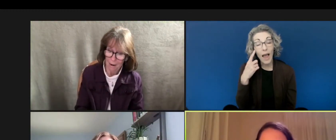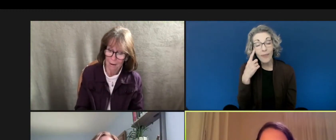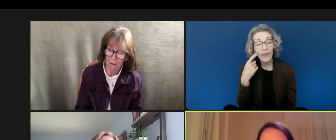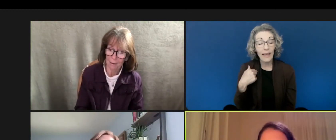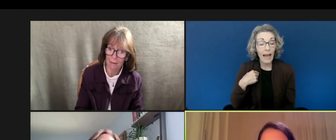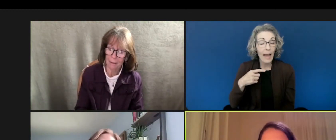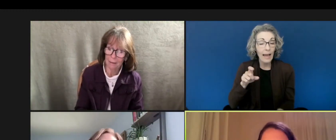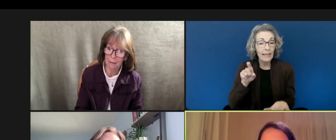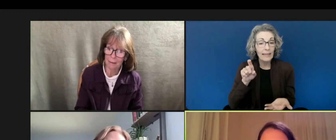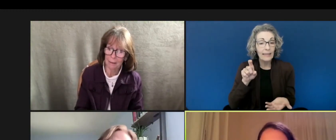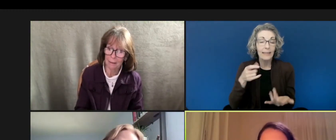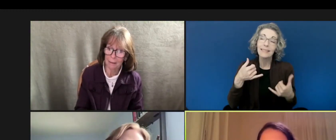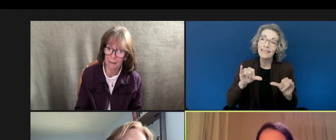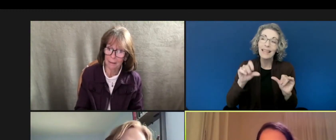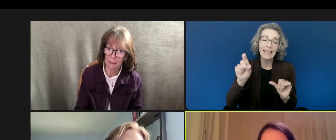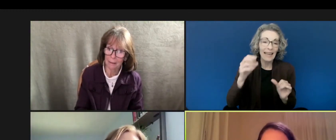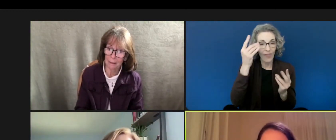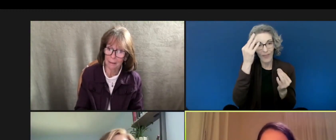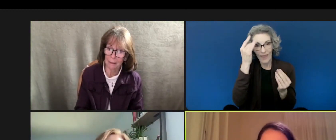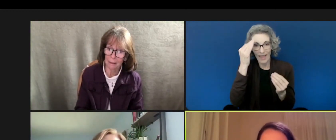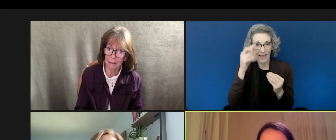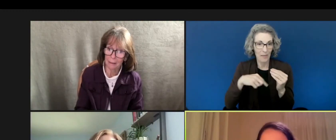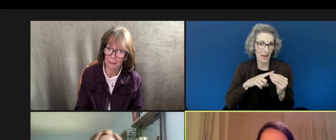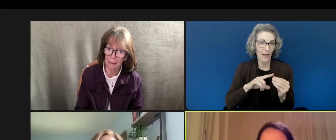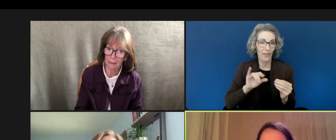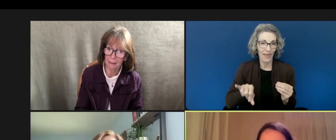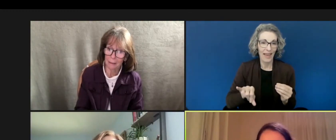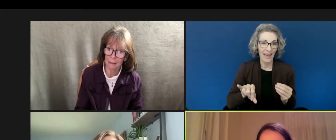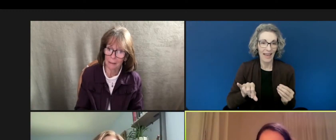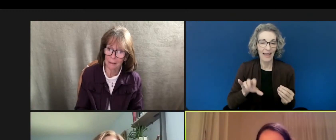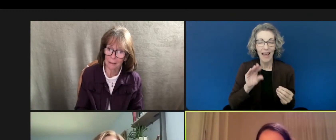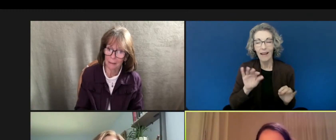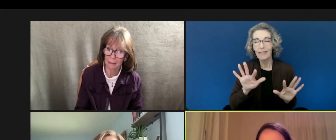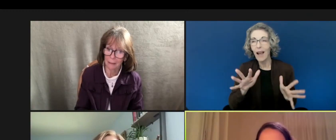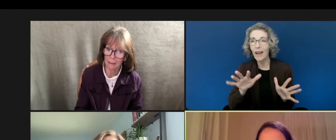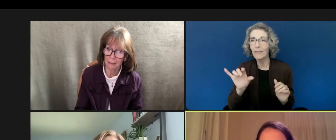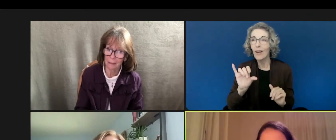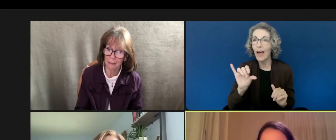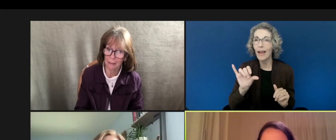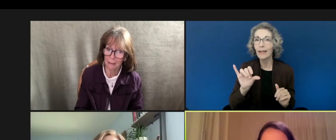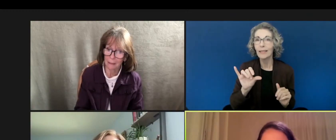I still need to think about it and to kind of digest